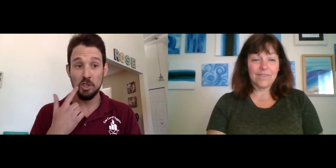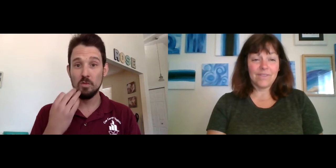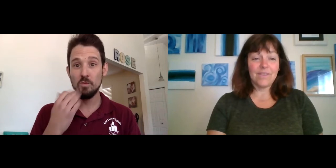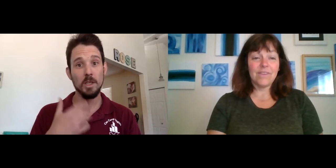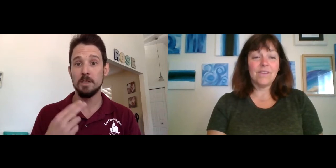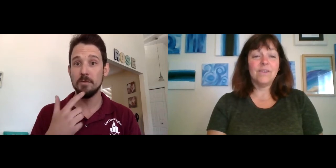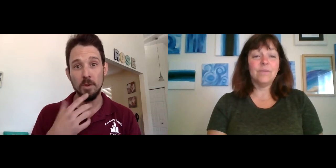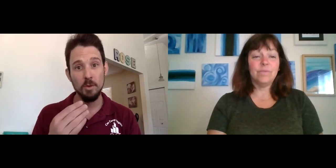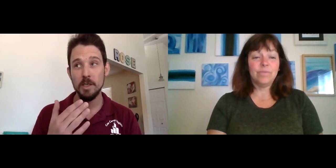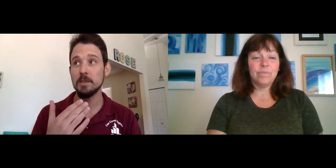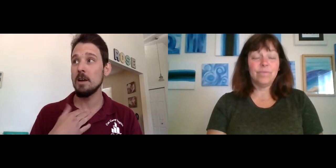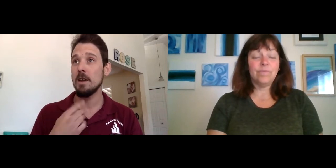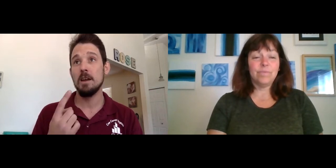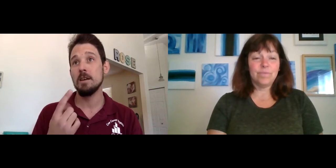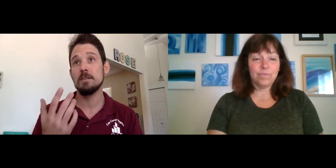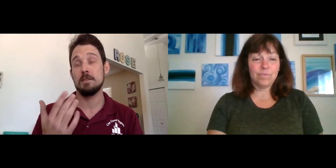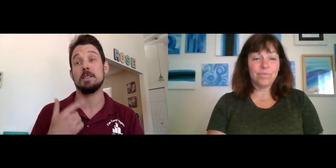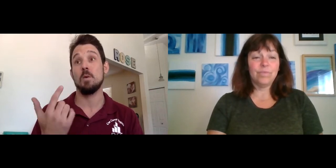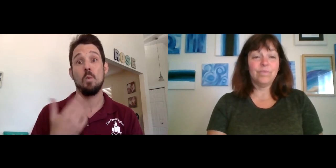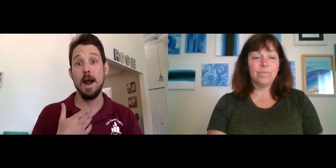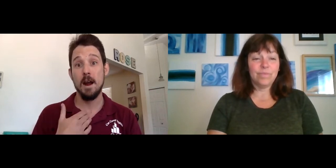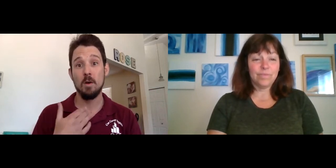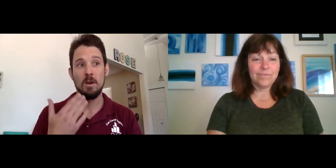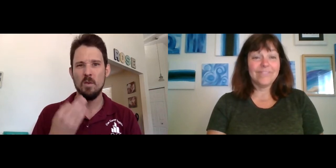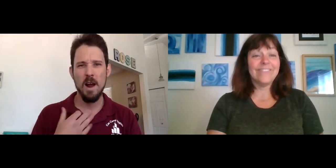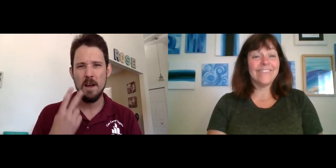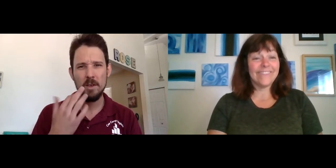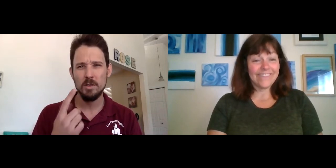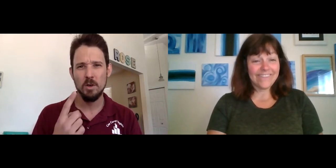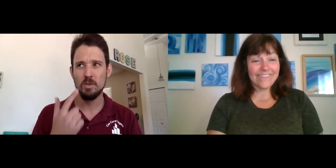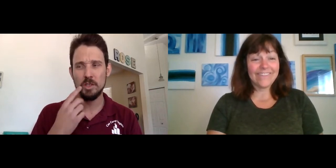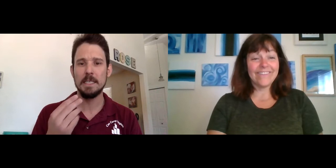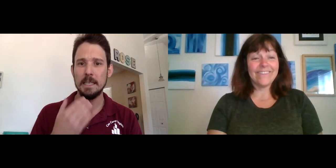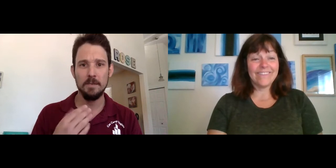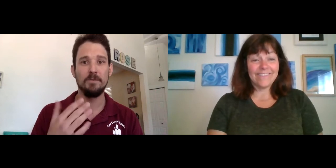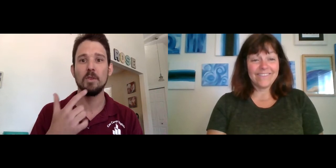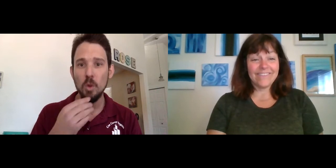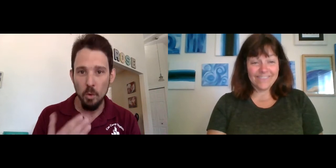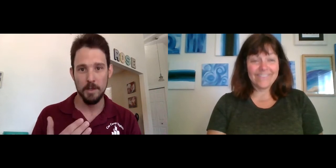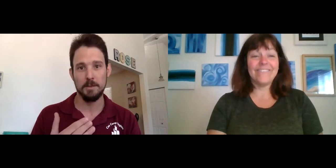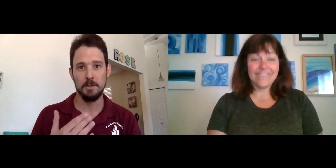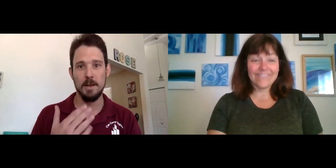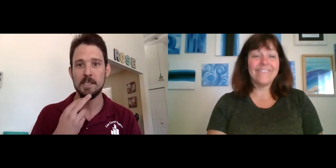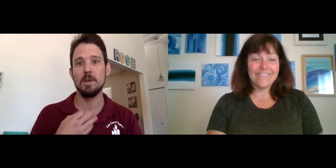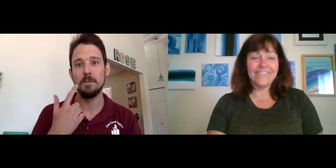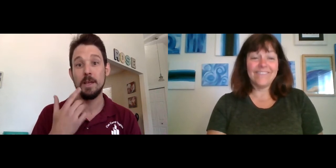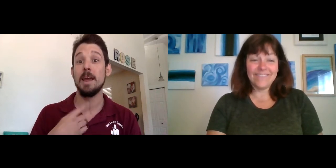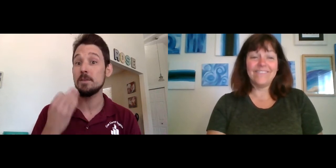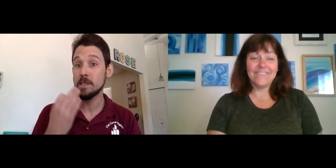she really is fluent and wow, four and half years old, she's fluent expressively and receptively